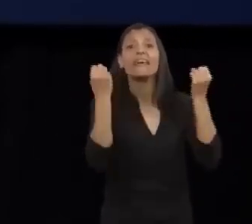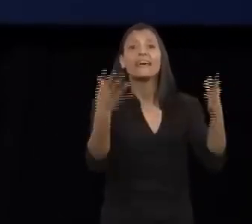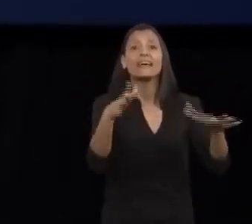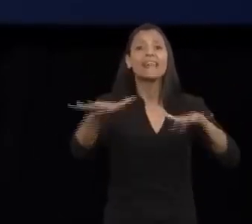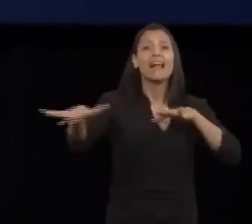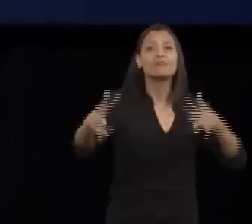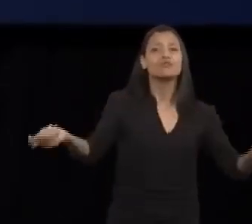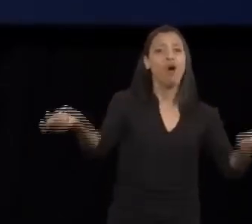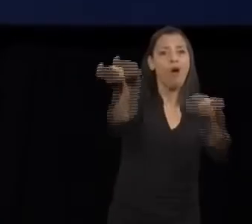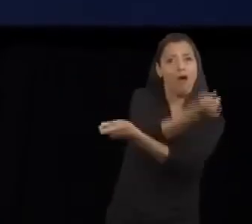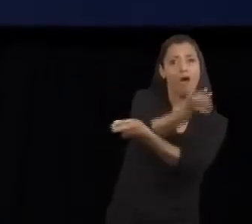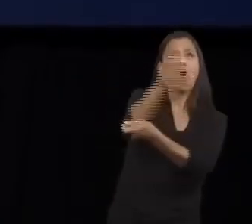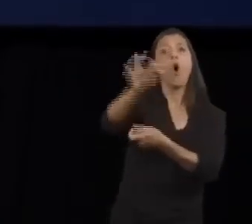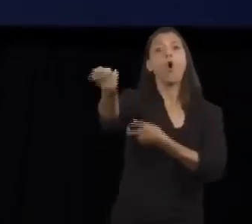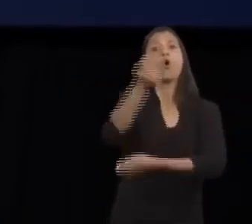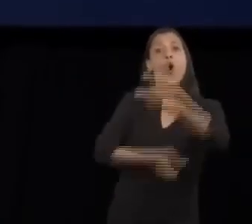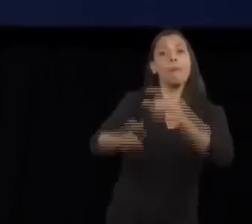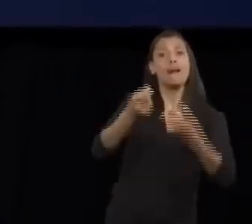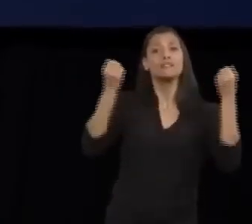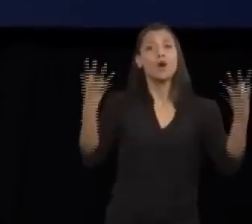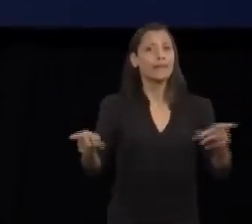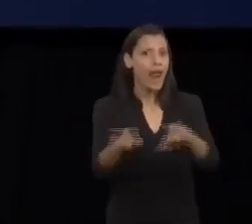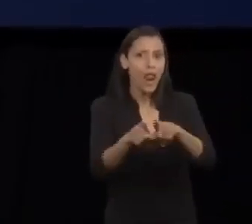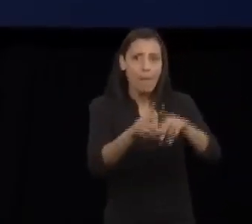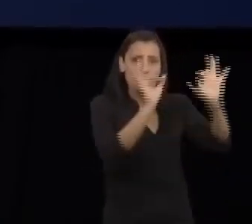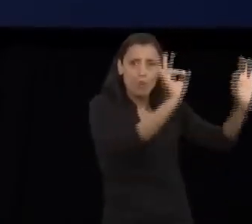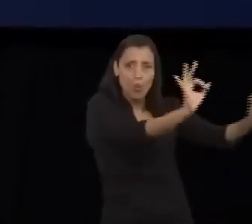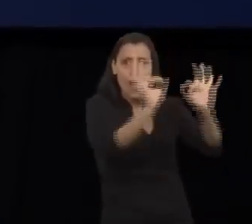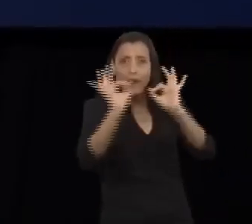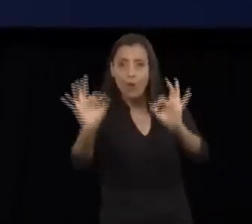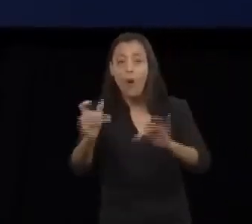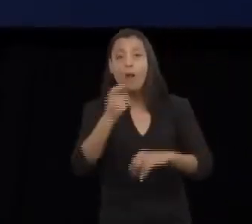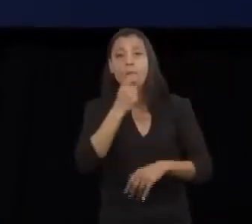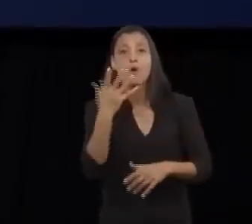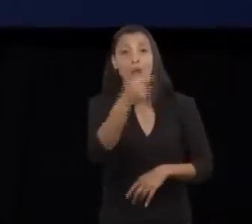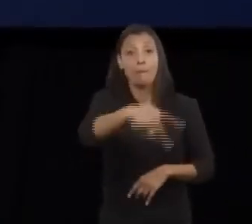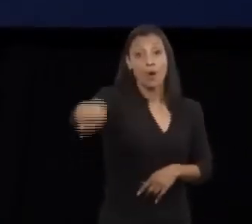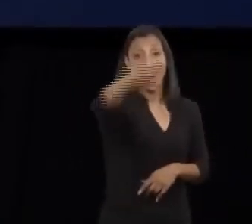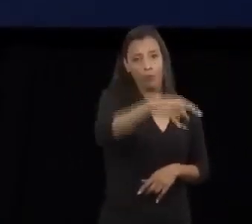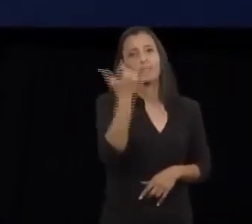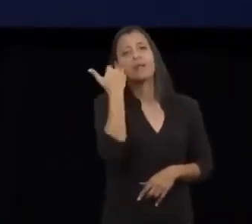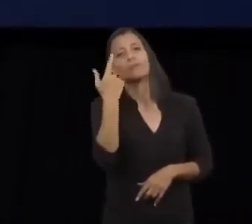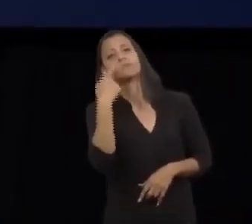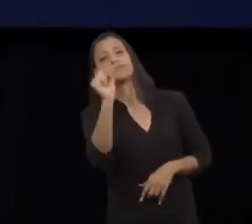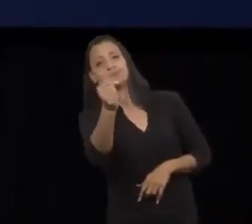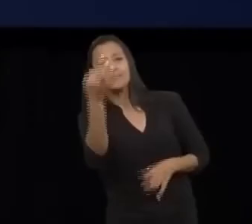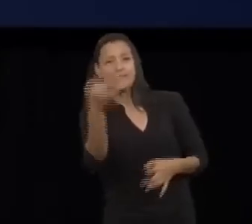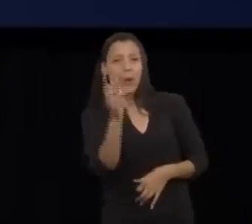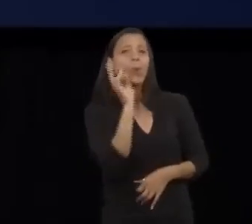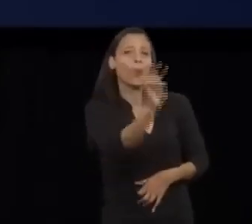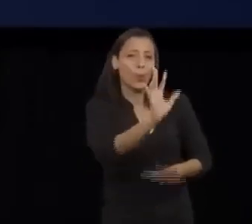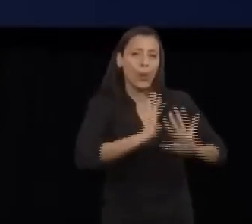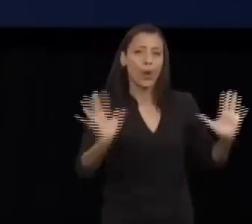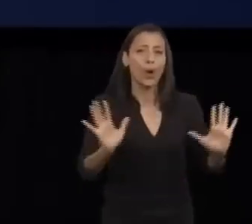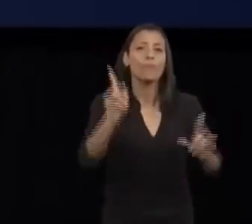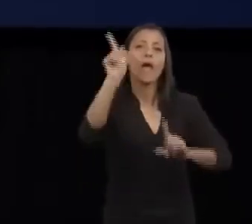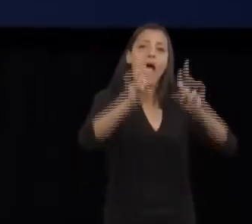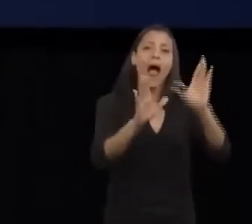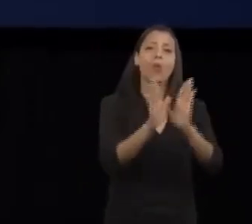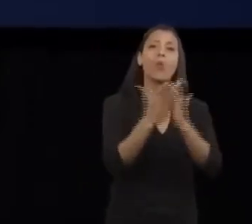So, for example, you have seen in the text books